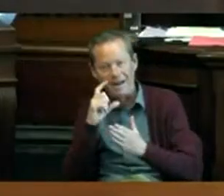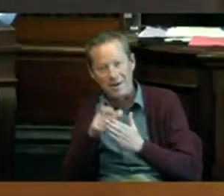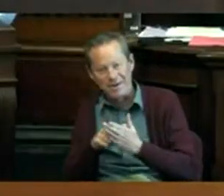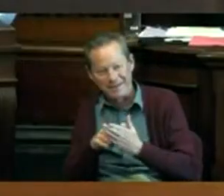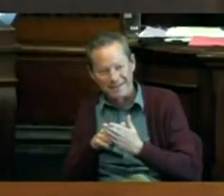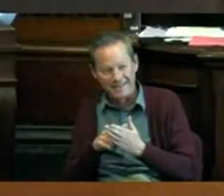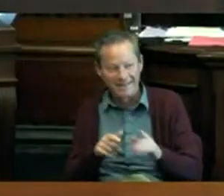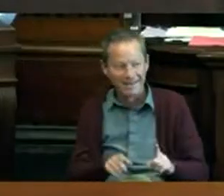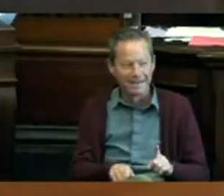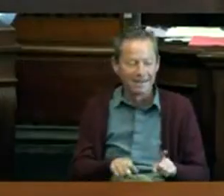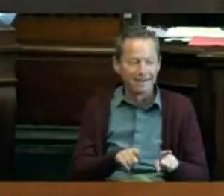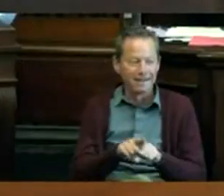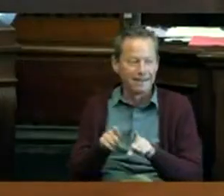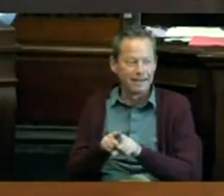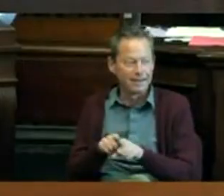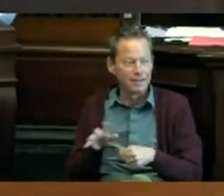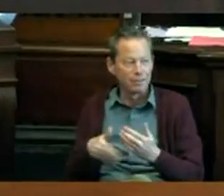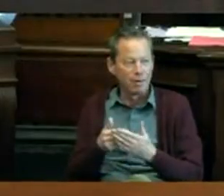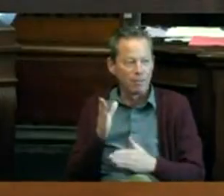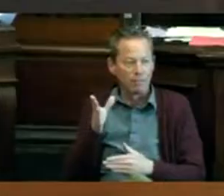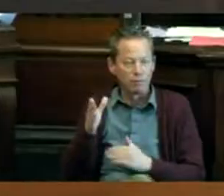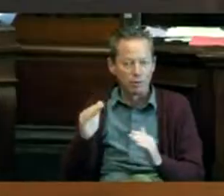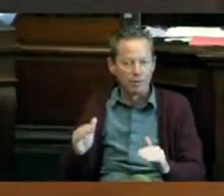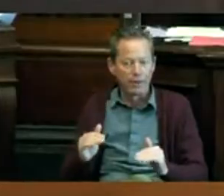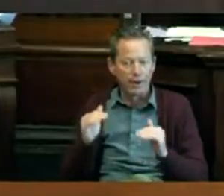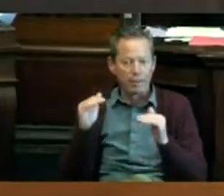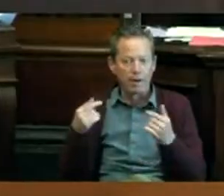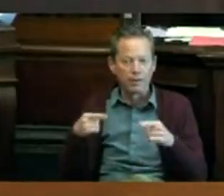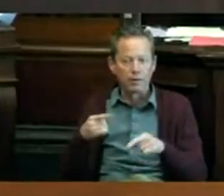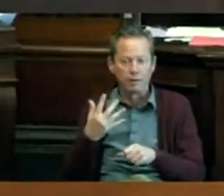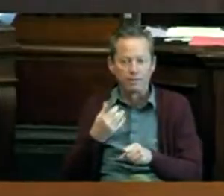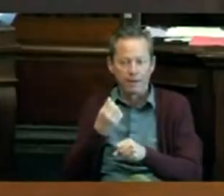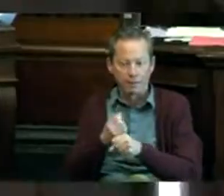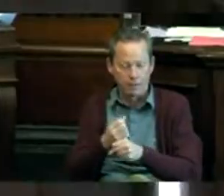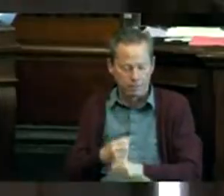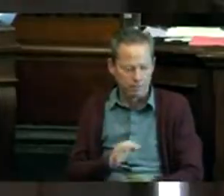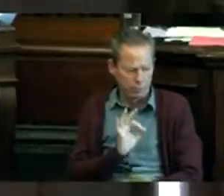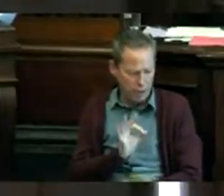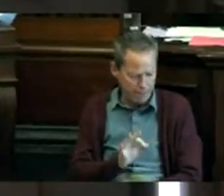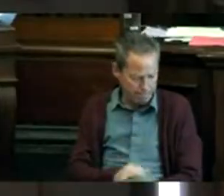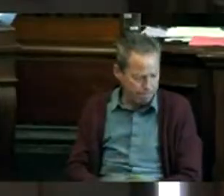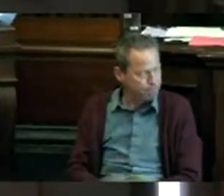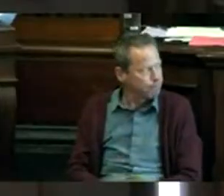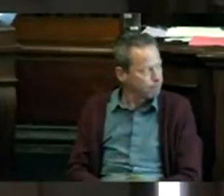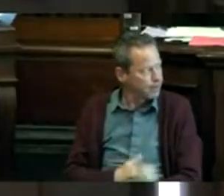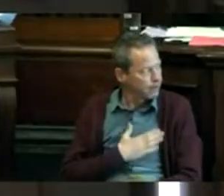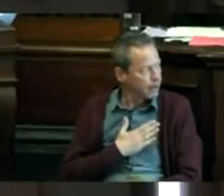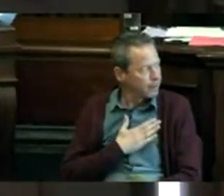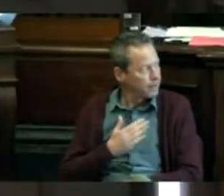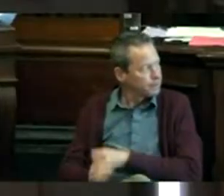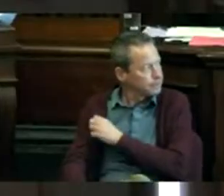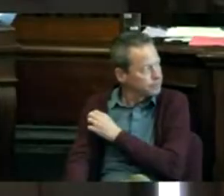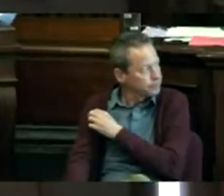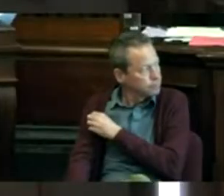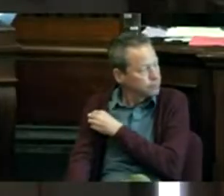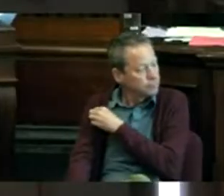technical issues that come with the product that we may come across, in addition to all